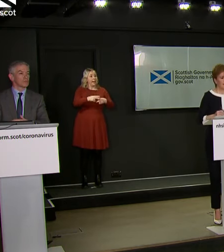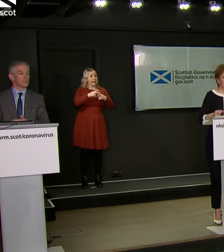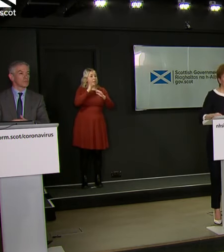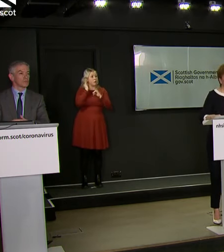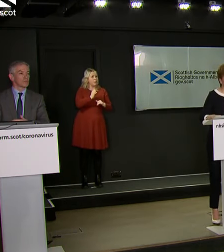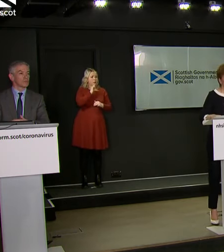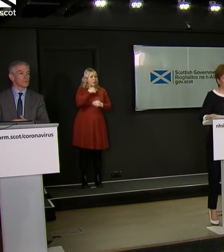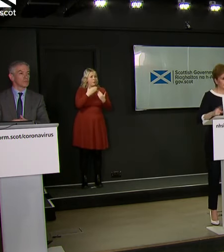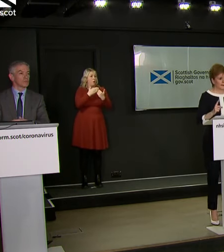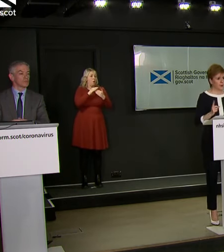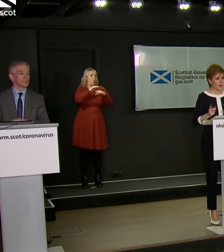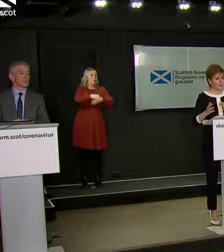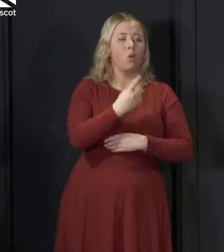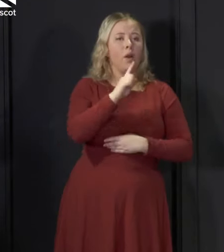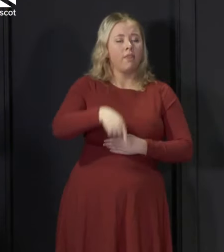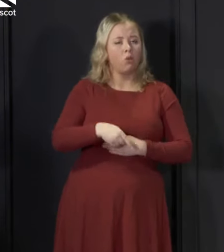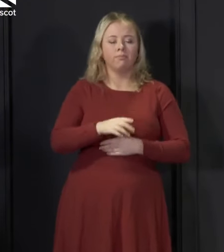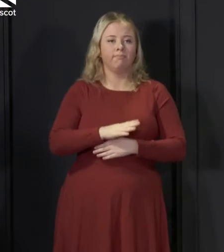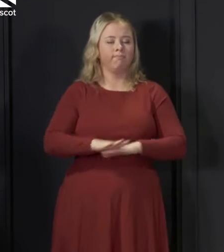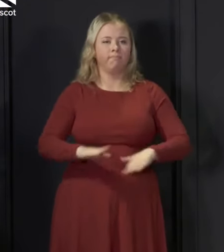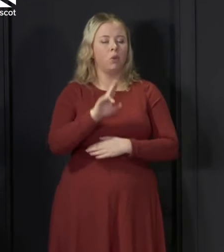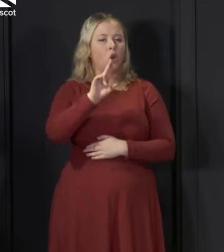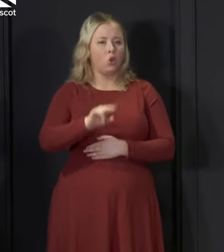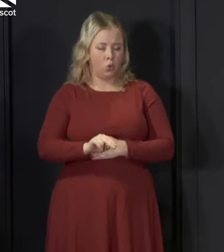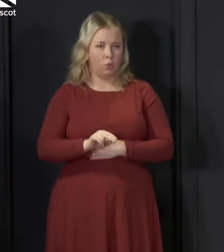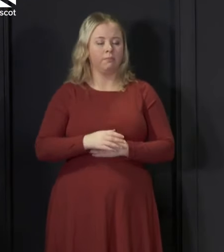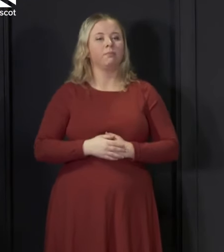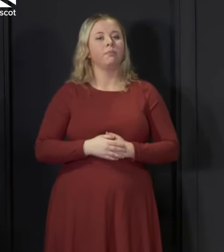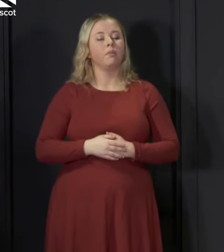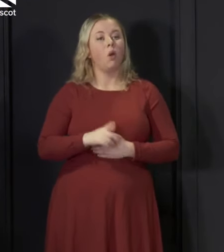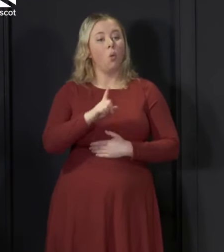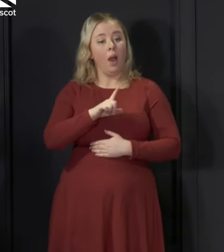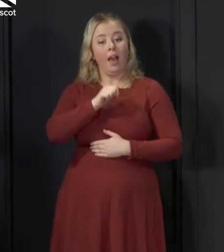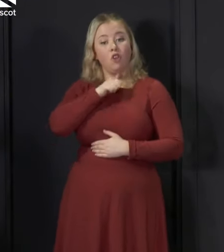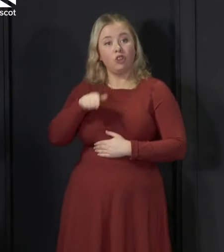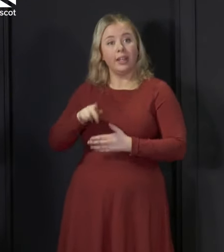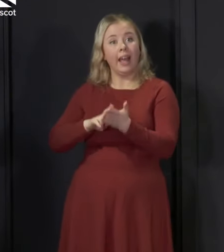No. can I say why we go on these figures, and not the reports that we get from the Care